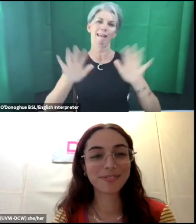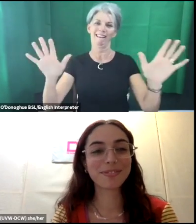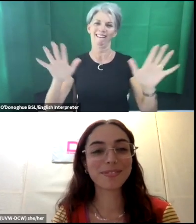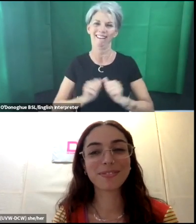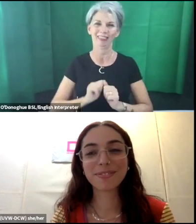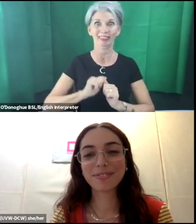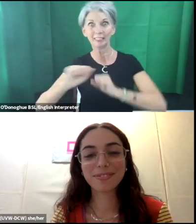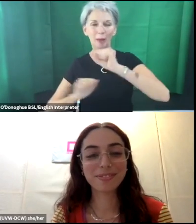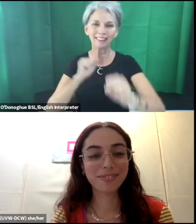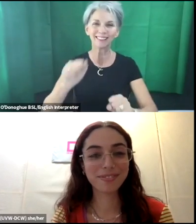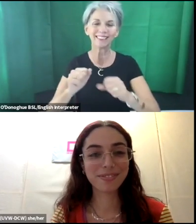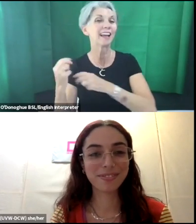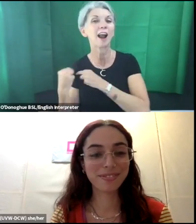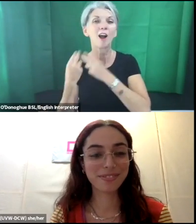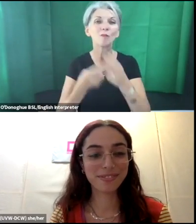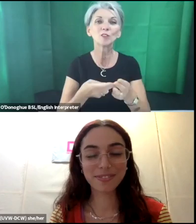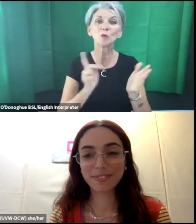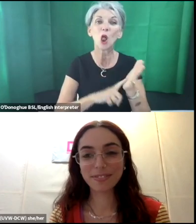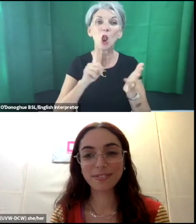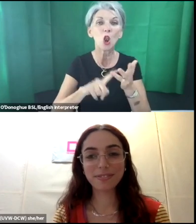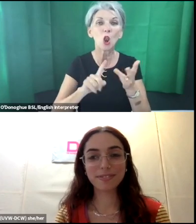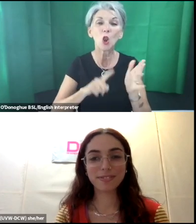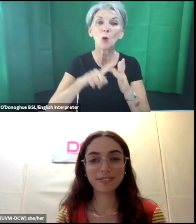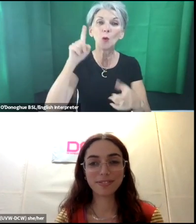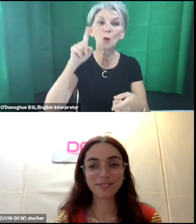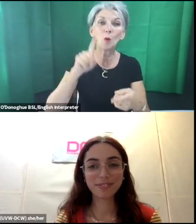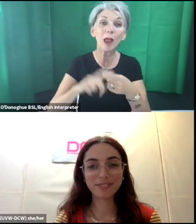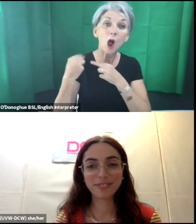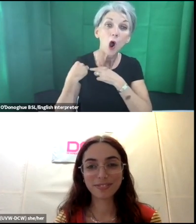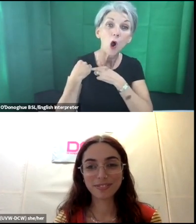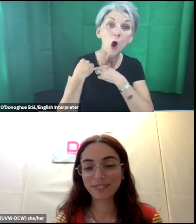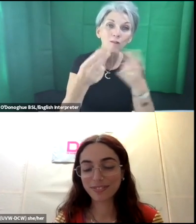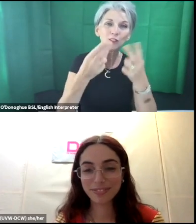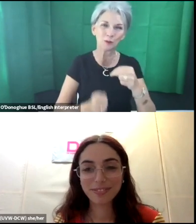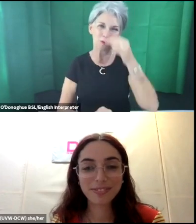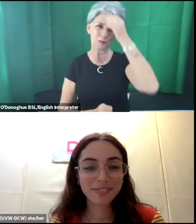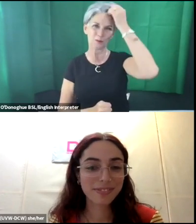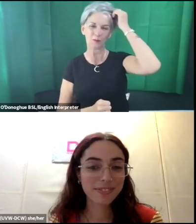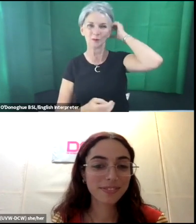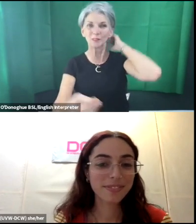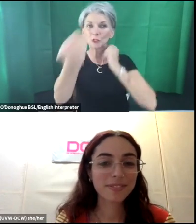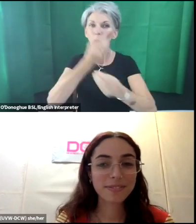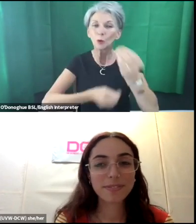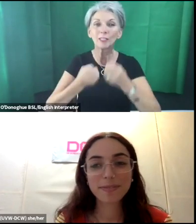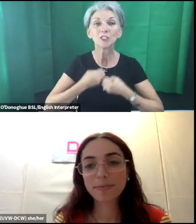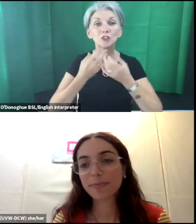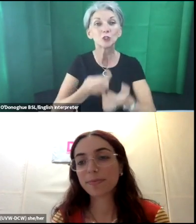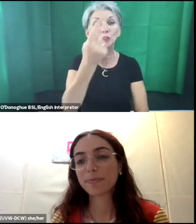So Louis, can I hand over to you to introduce yourself? Yes.